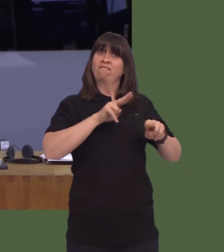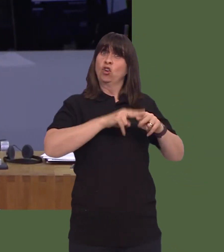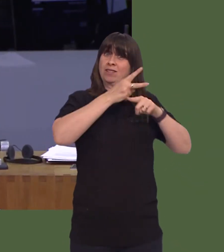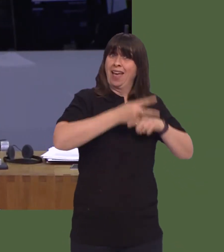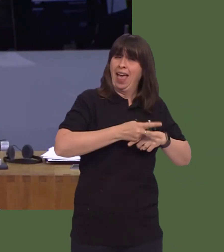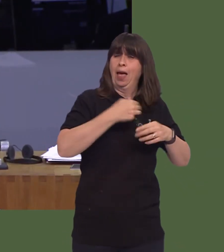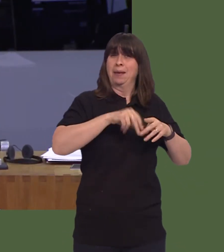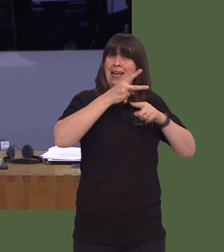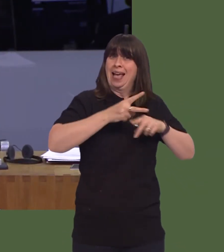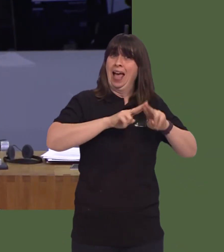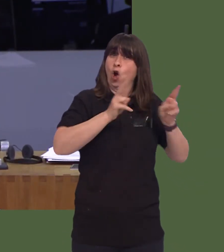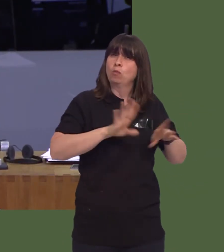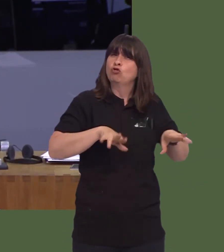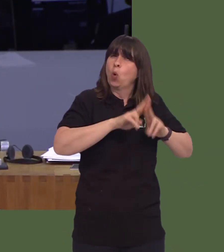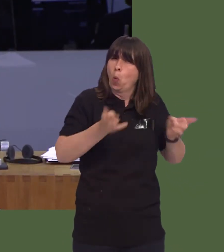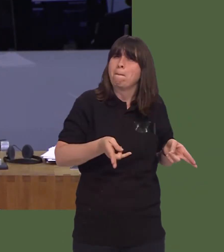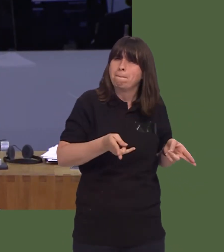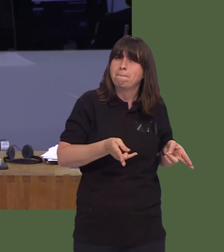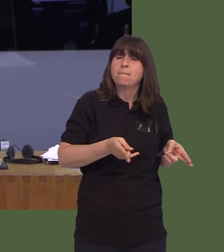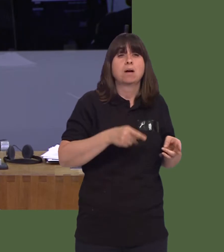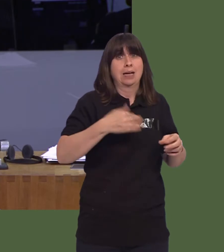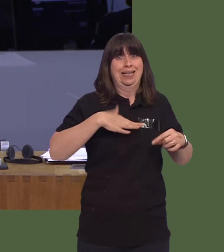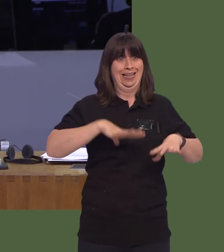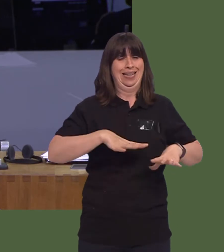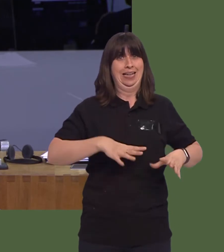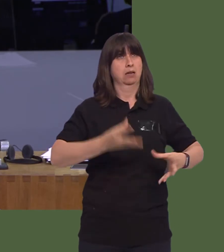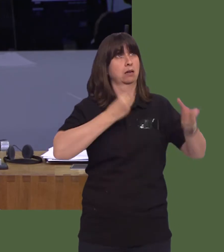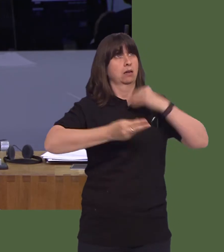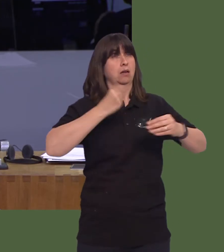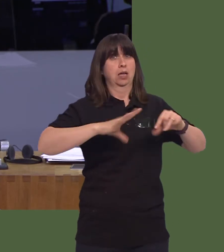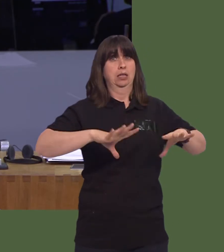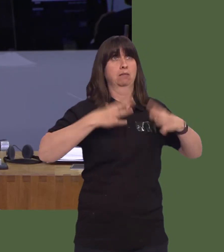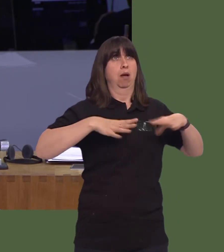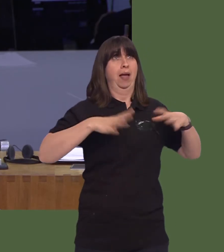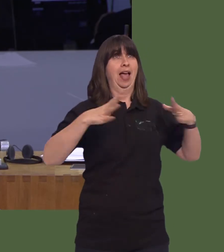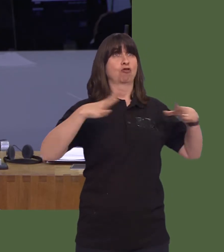that they have the knowledge and skills needed to prepare them for an independent adult life,